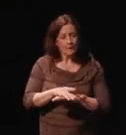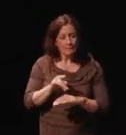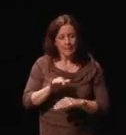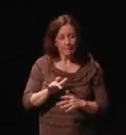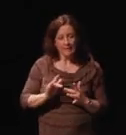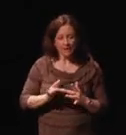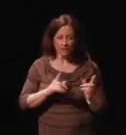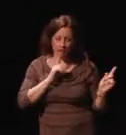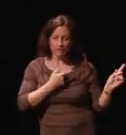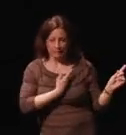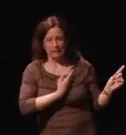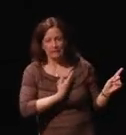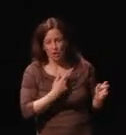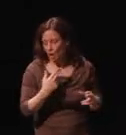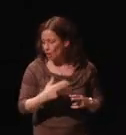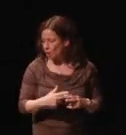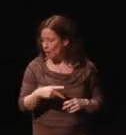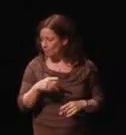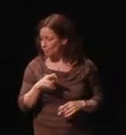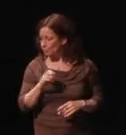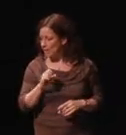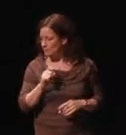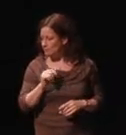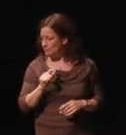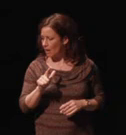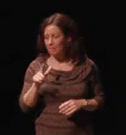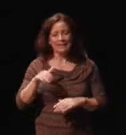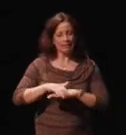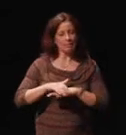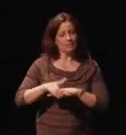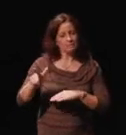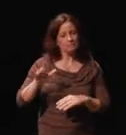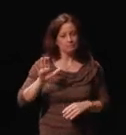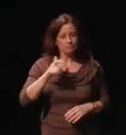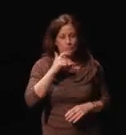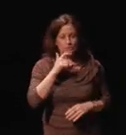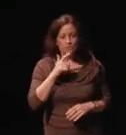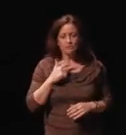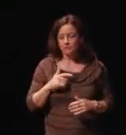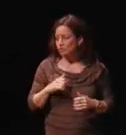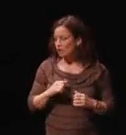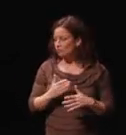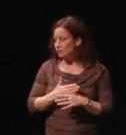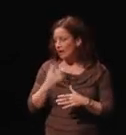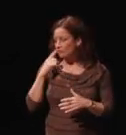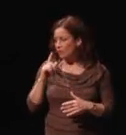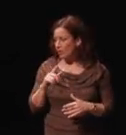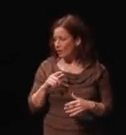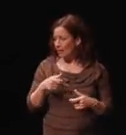It's a pull-press style in England, and he shared electronic control for the disabled.